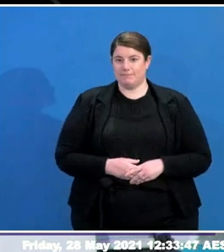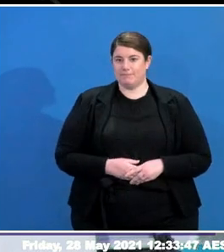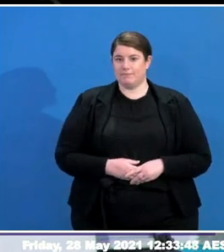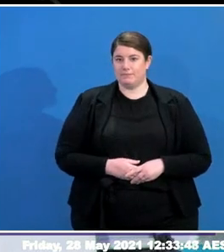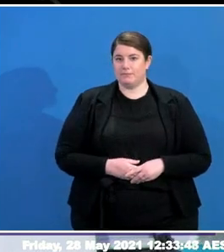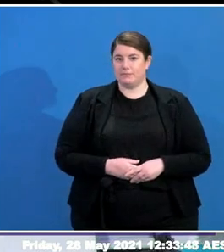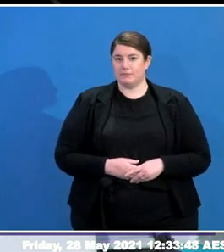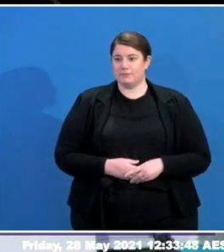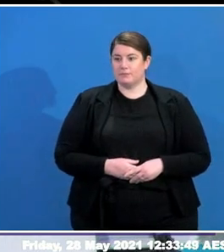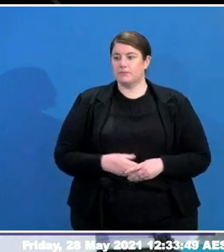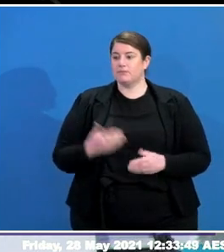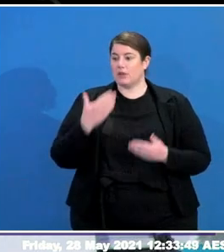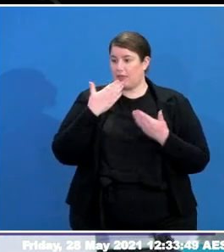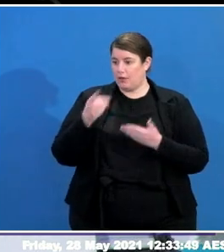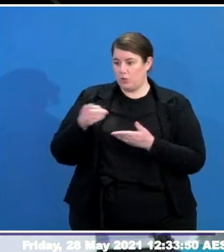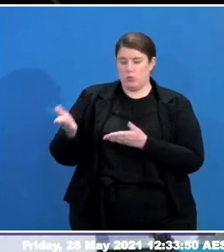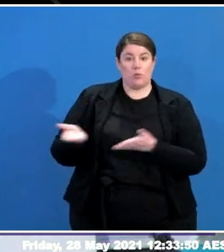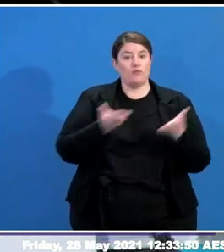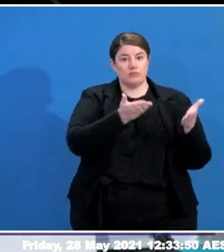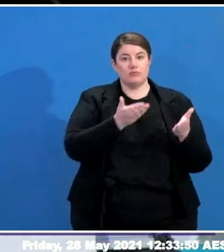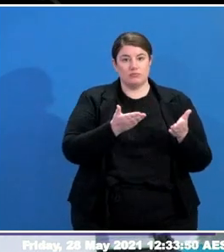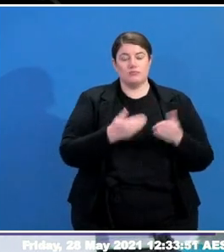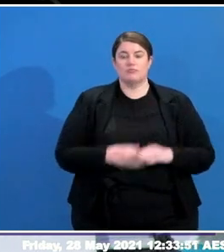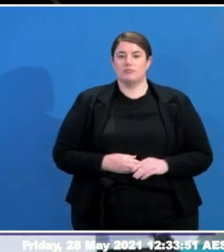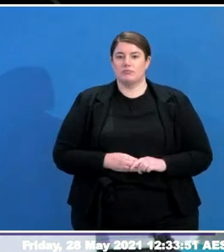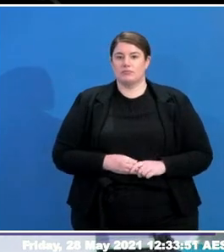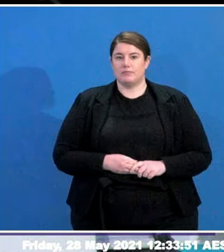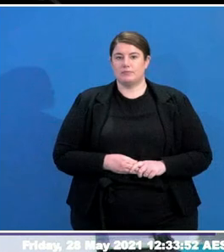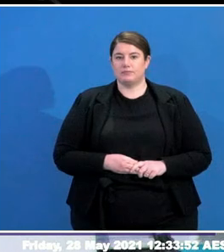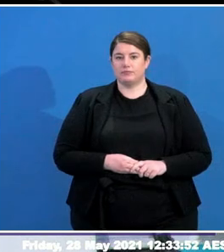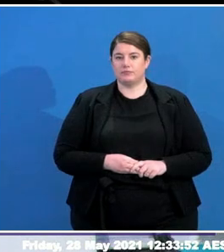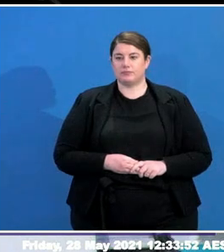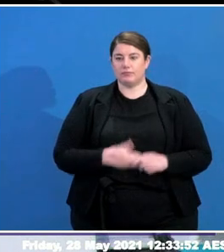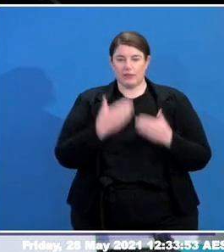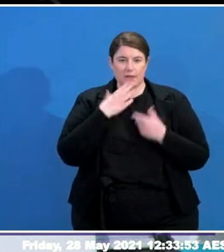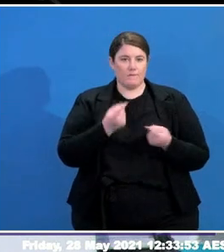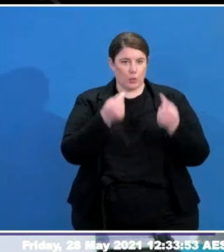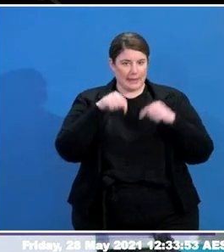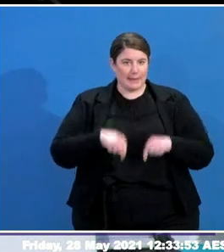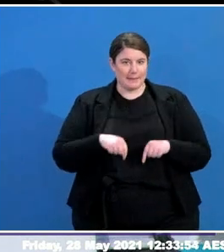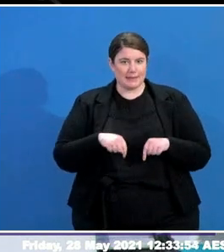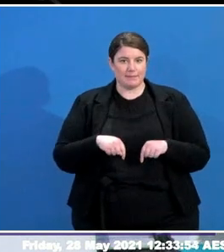Ms Cuddihy, you are free to go as you wish. Thank you for your attendance at the Commission.